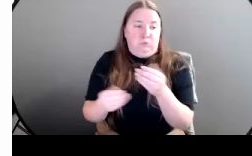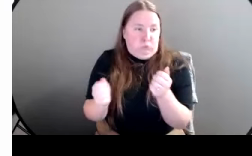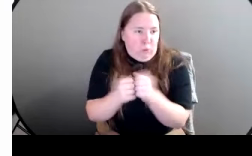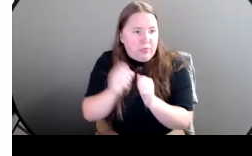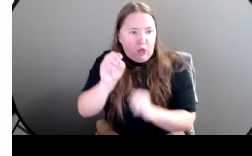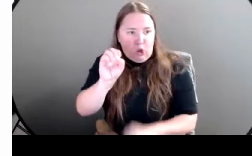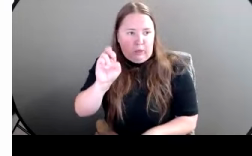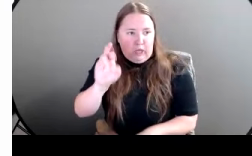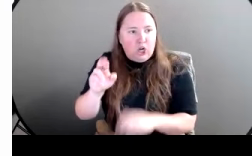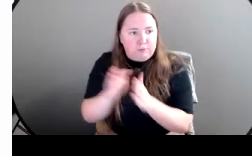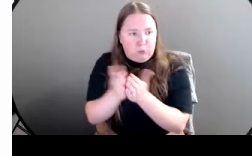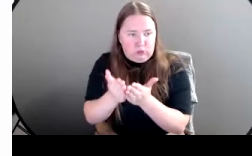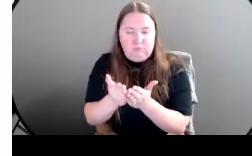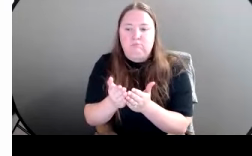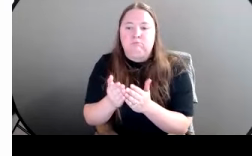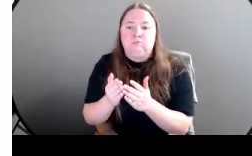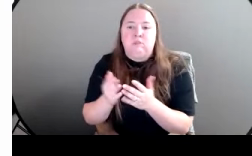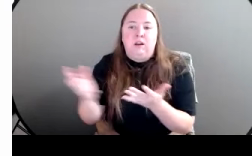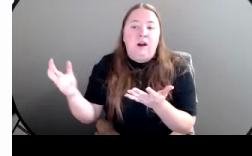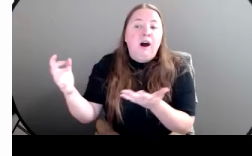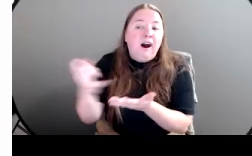It's pulling from 132 different sources.